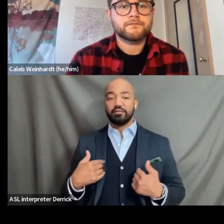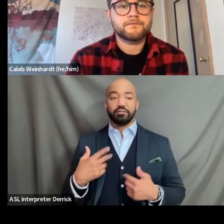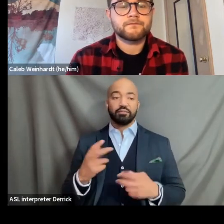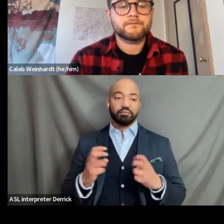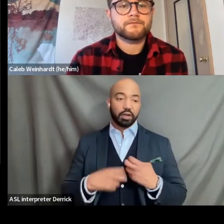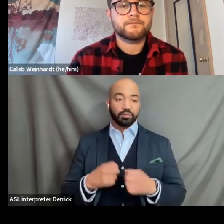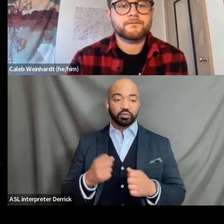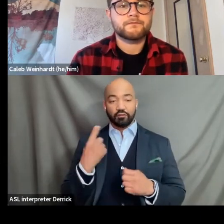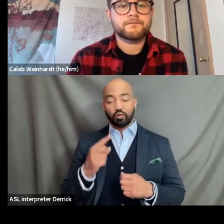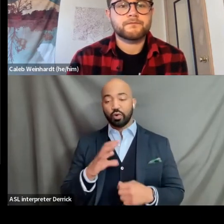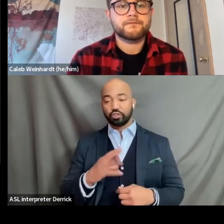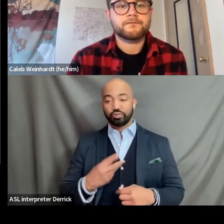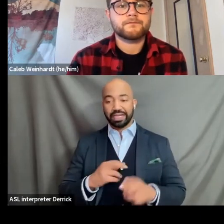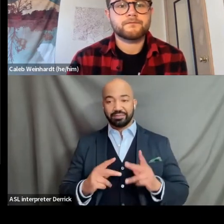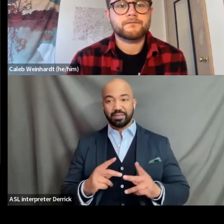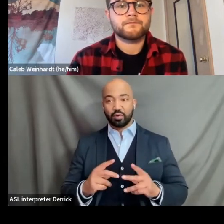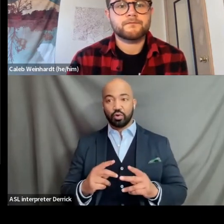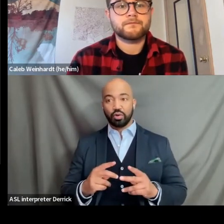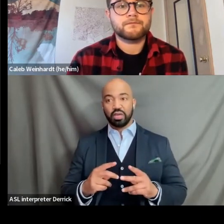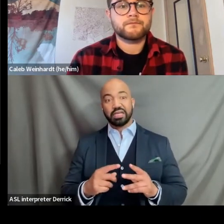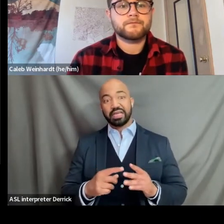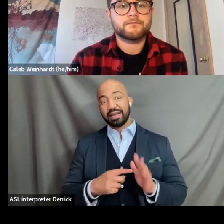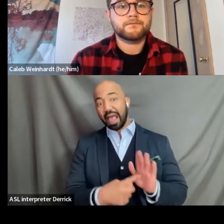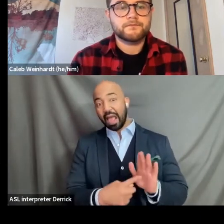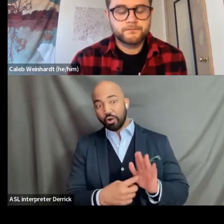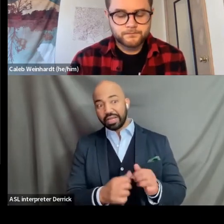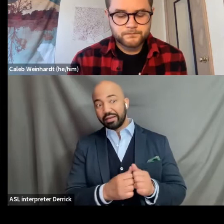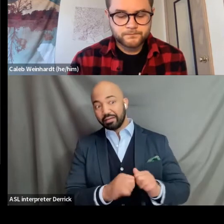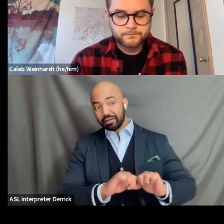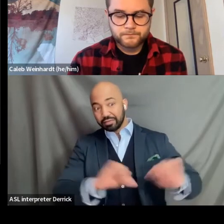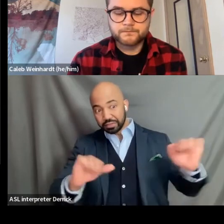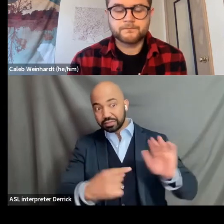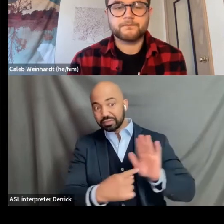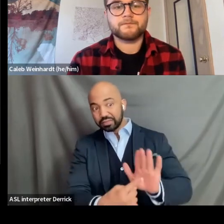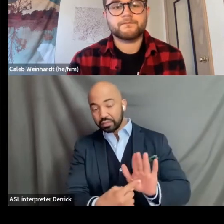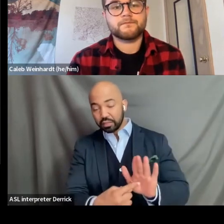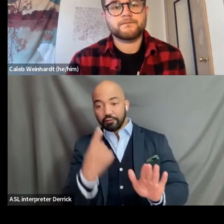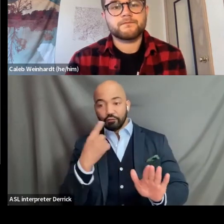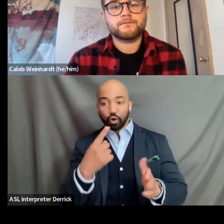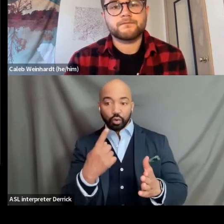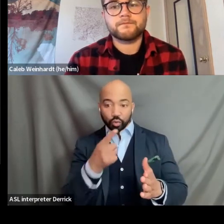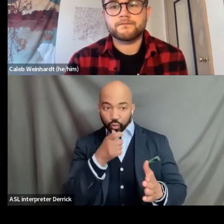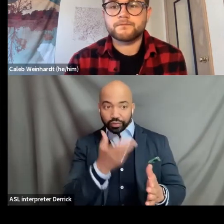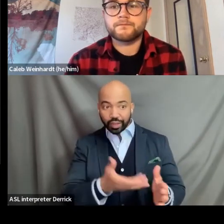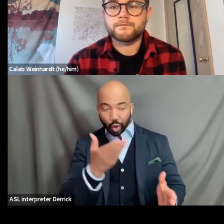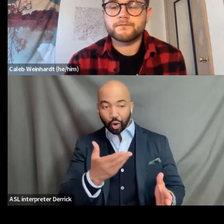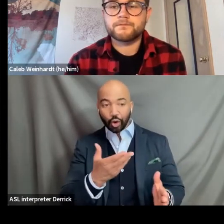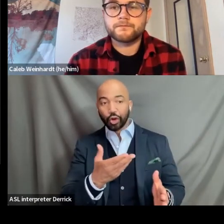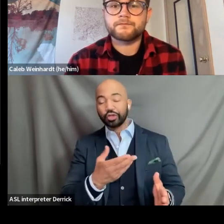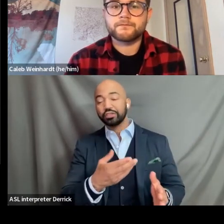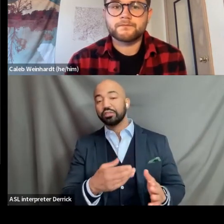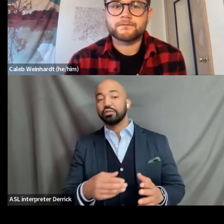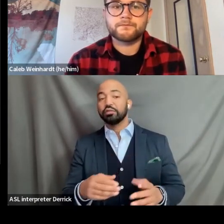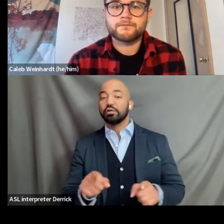Just again for being who and what they are. There are fears around things like immigration status